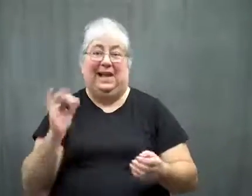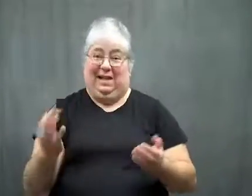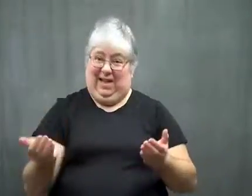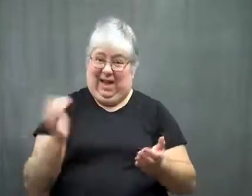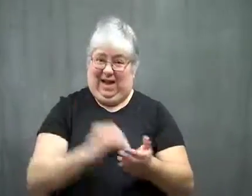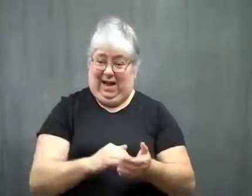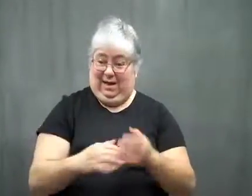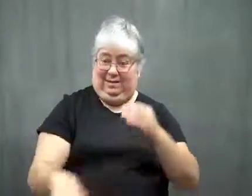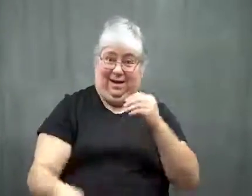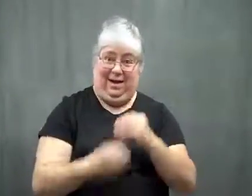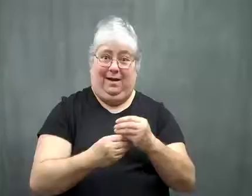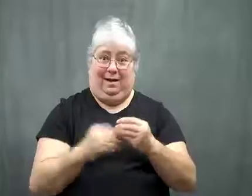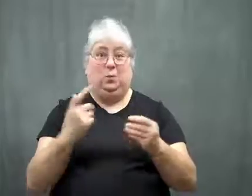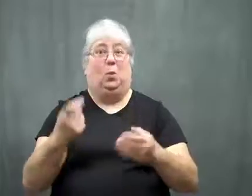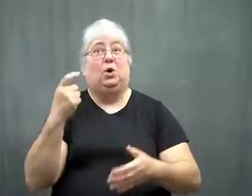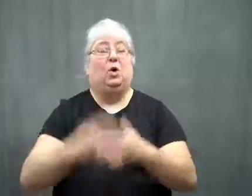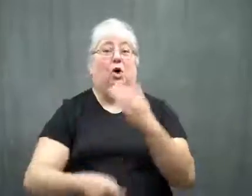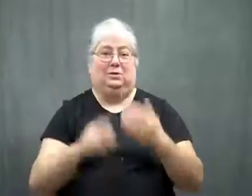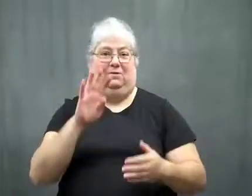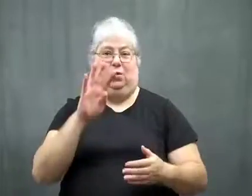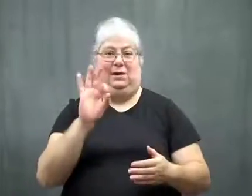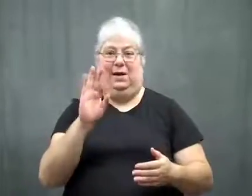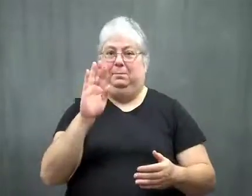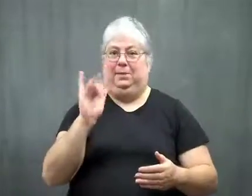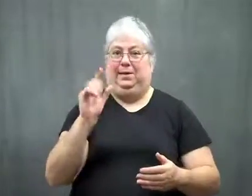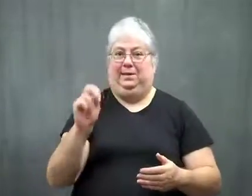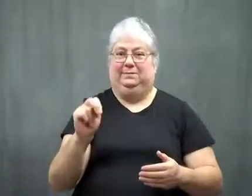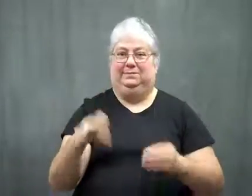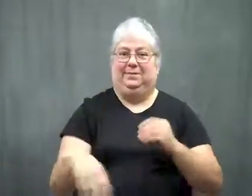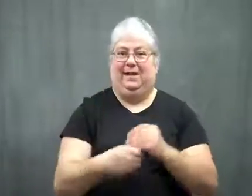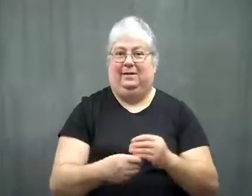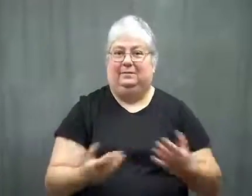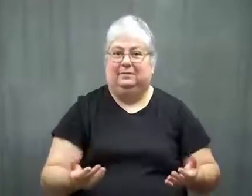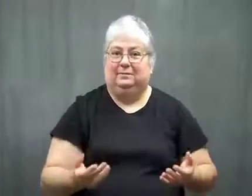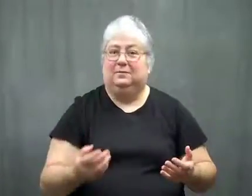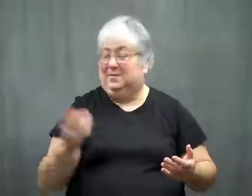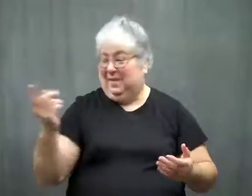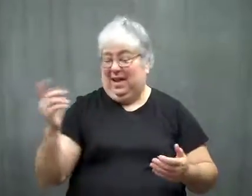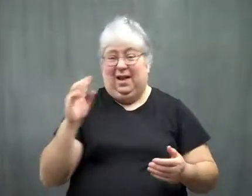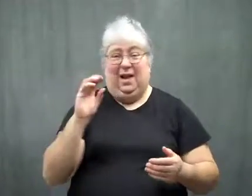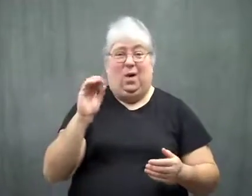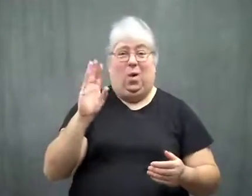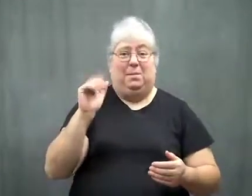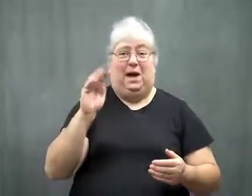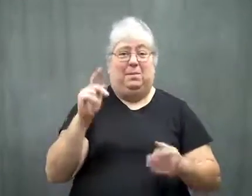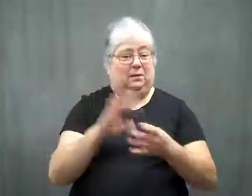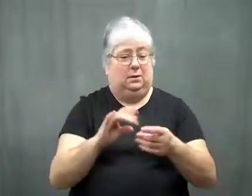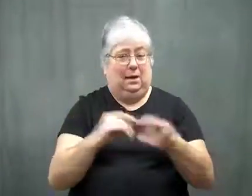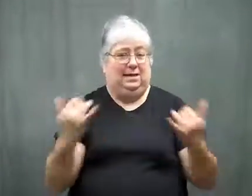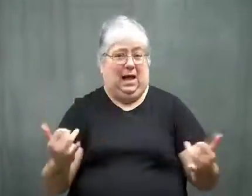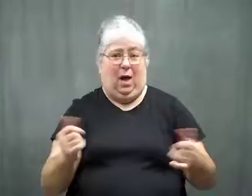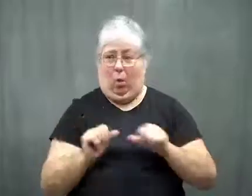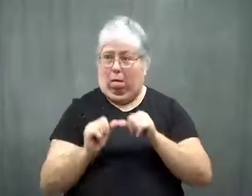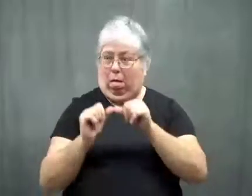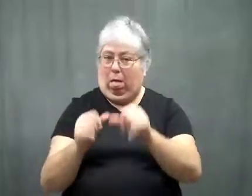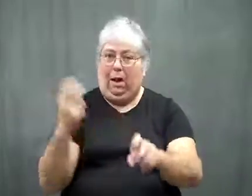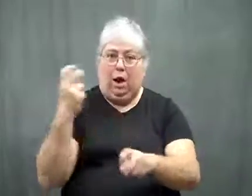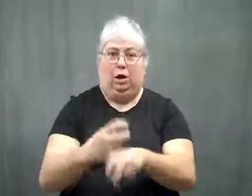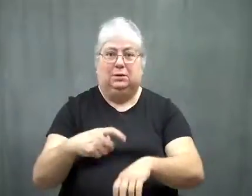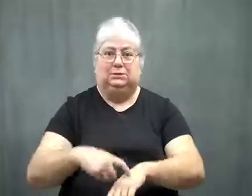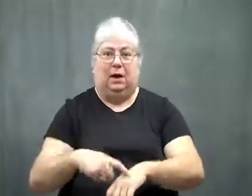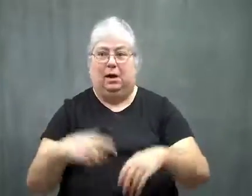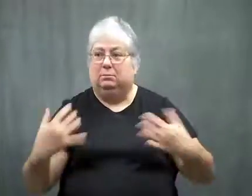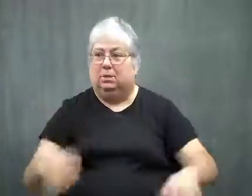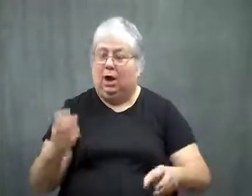An extension would cost $49 billion.